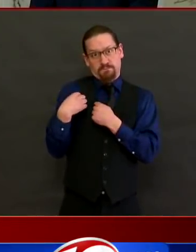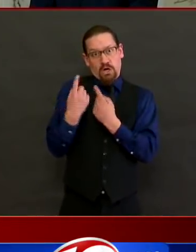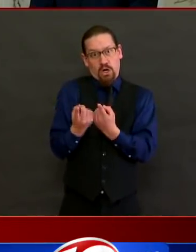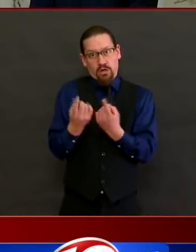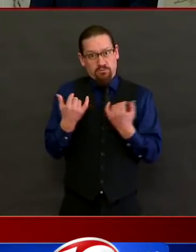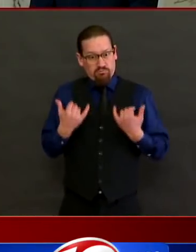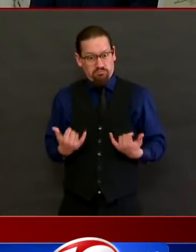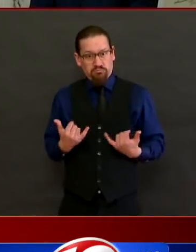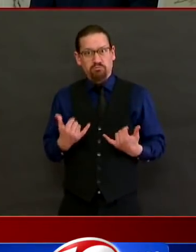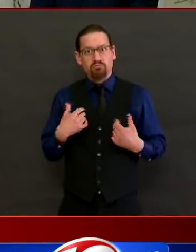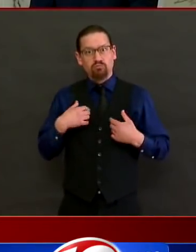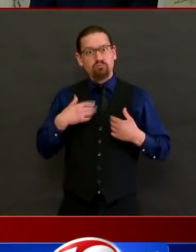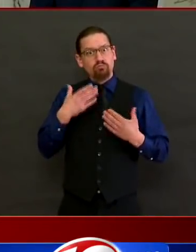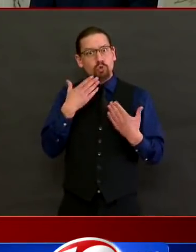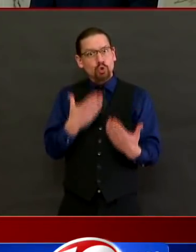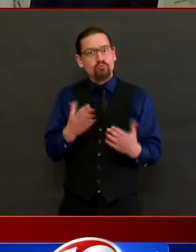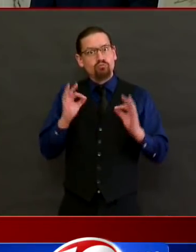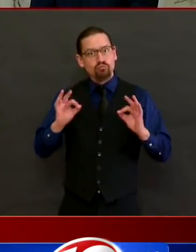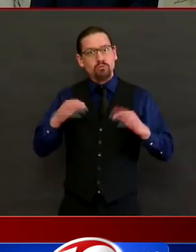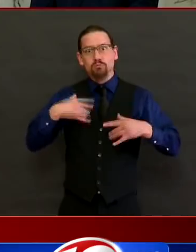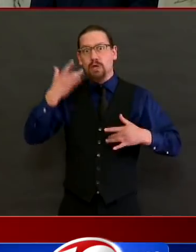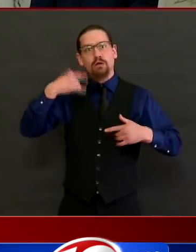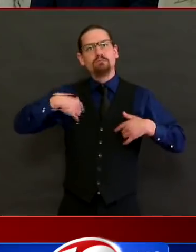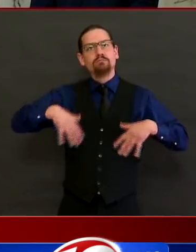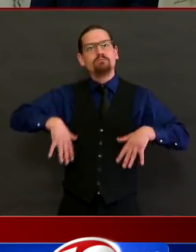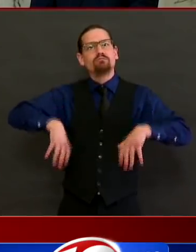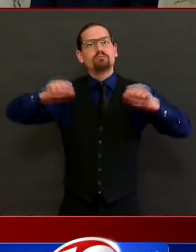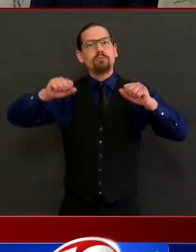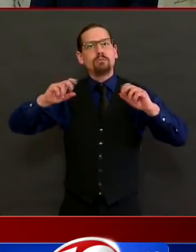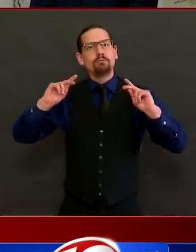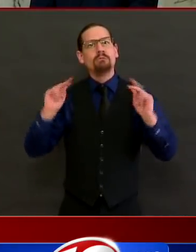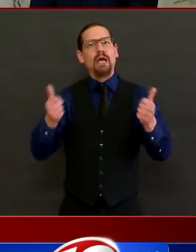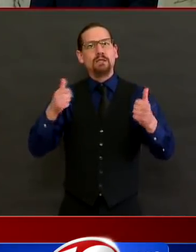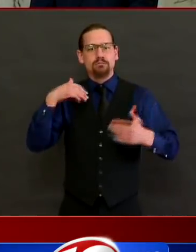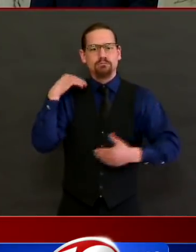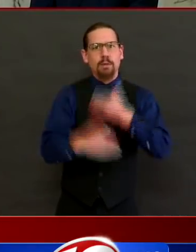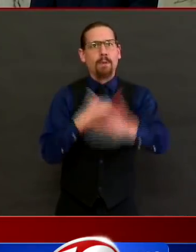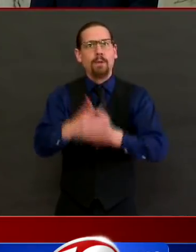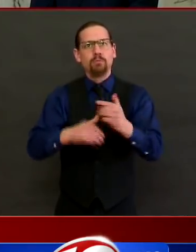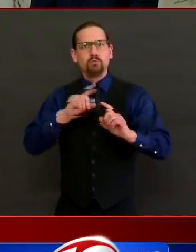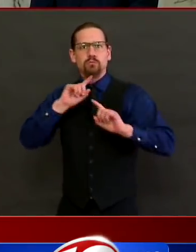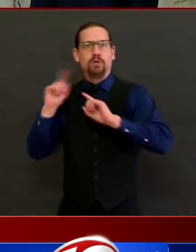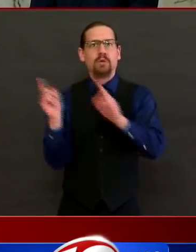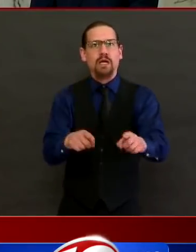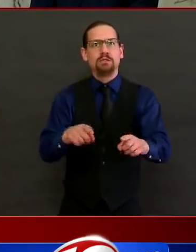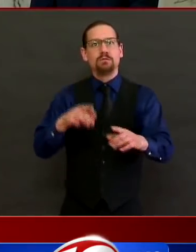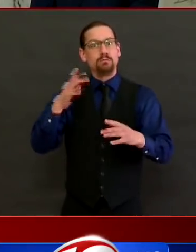I THINK WE ARE DOING VERY WELL. I THINK WE CLAMPED DOWN QUICKLY. I THINK WE DID IT IN A SMART,